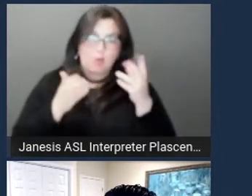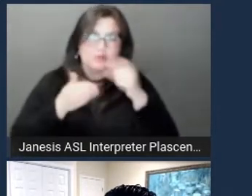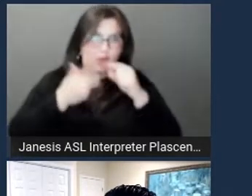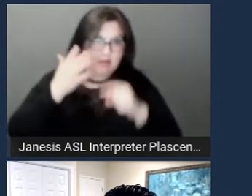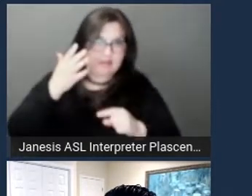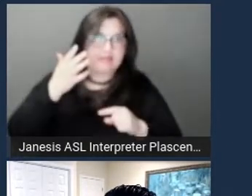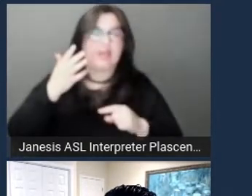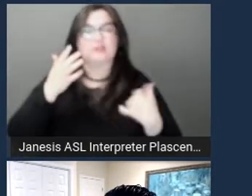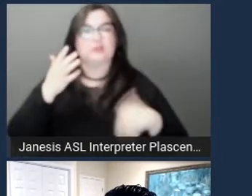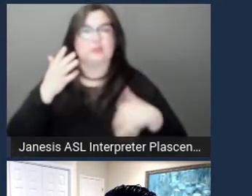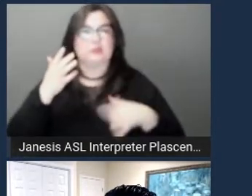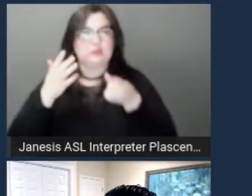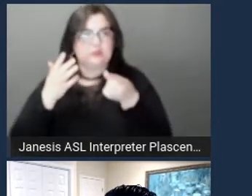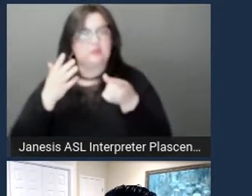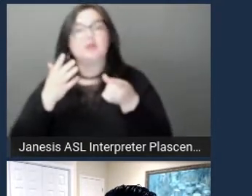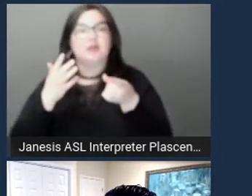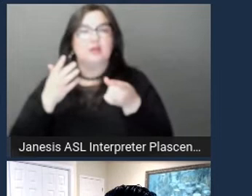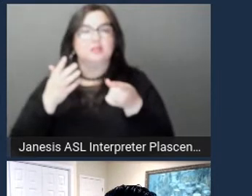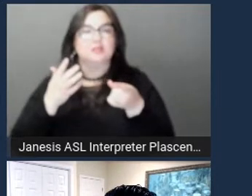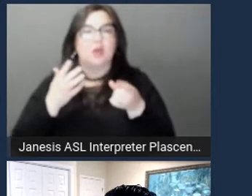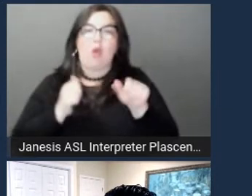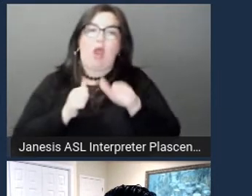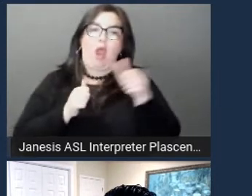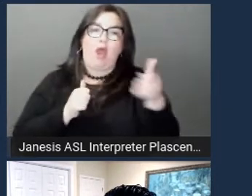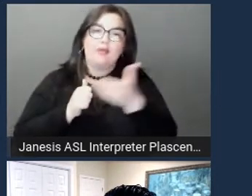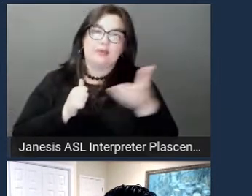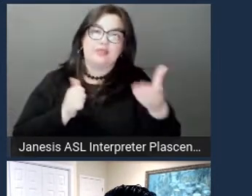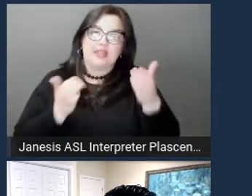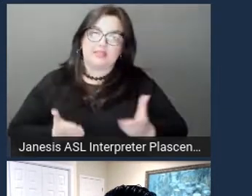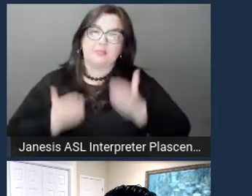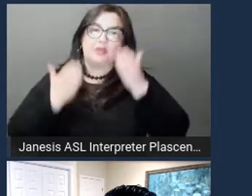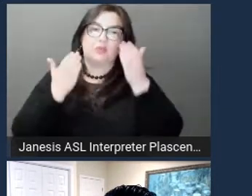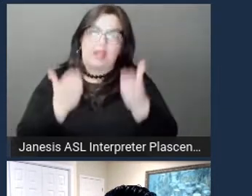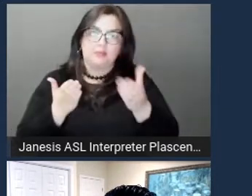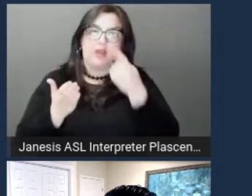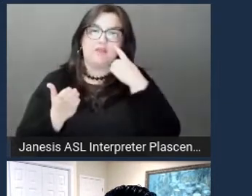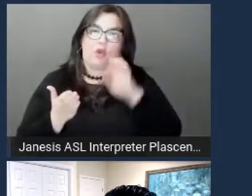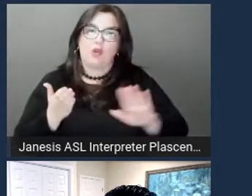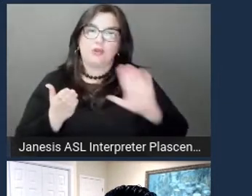as being recommended from your application that has been evaluated.